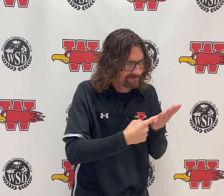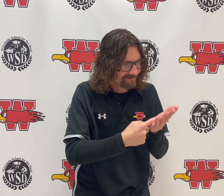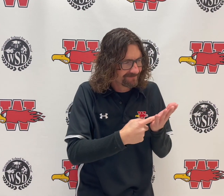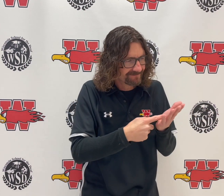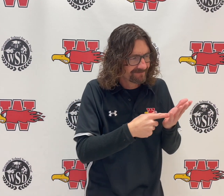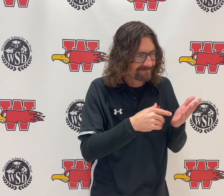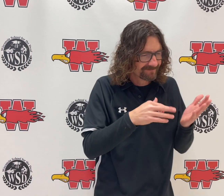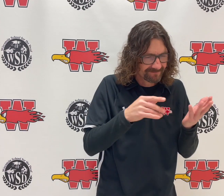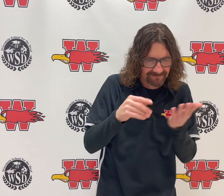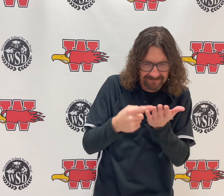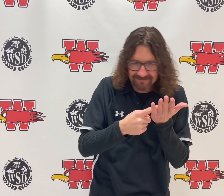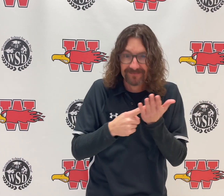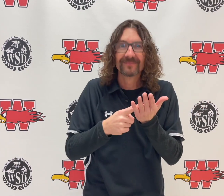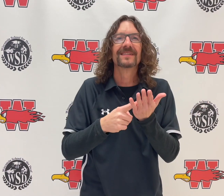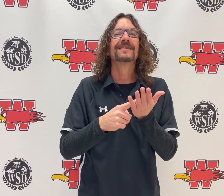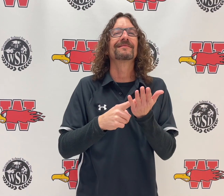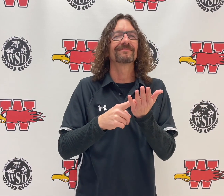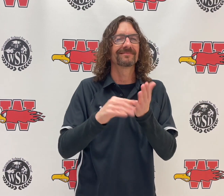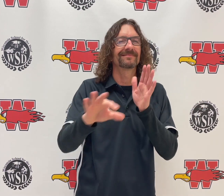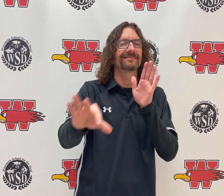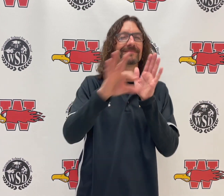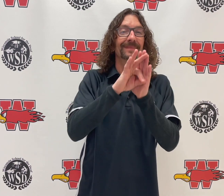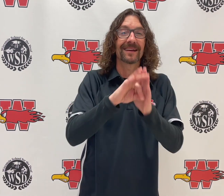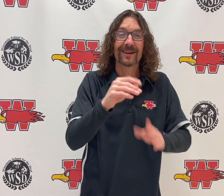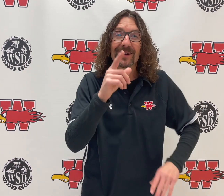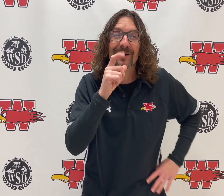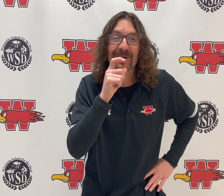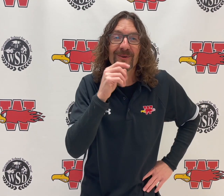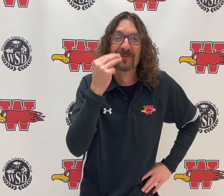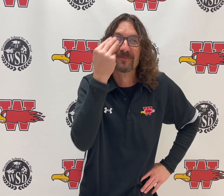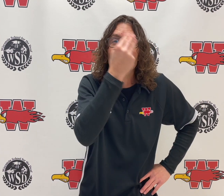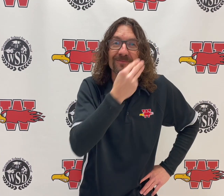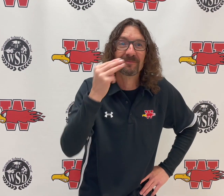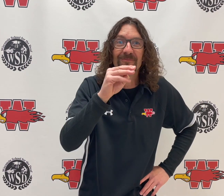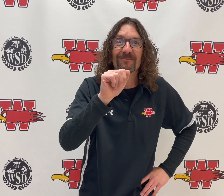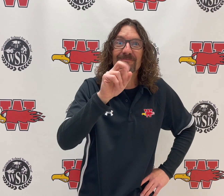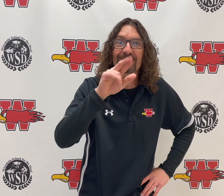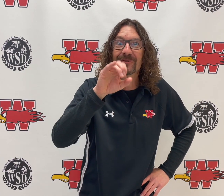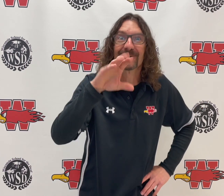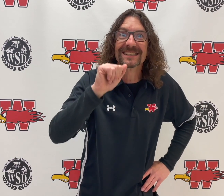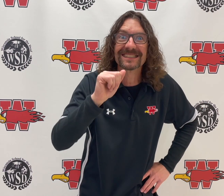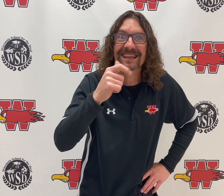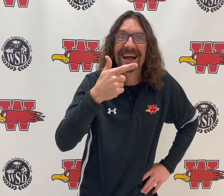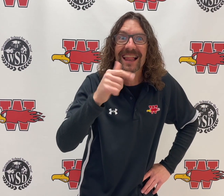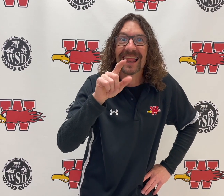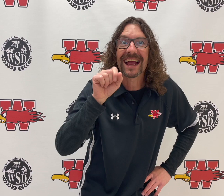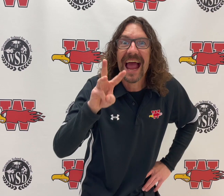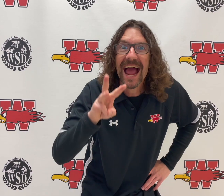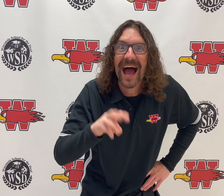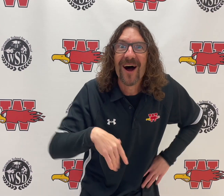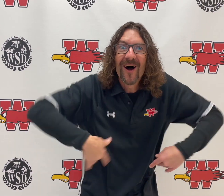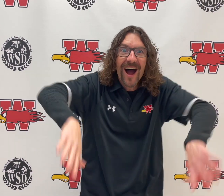We talked about it, and we decided to choose Marissa LaGow! Yeah!